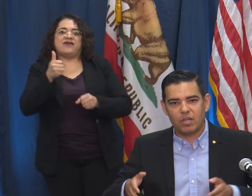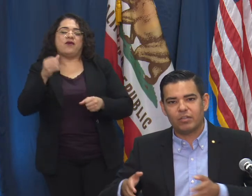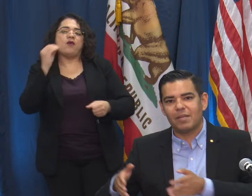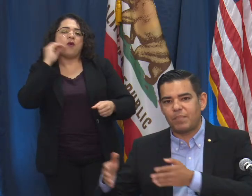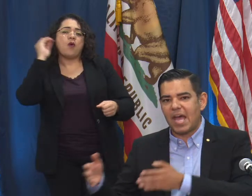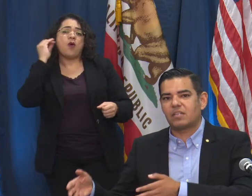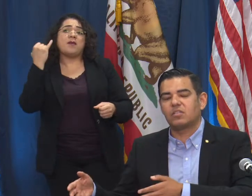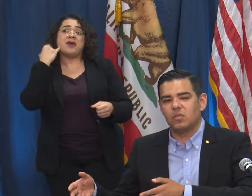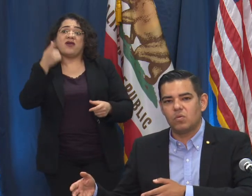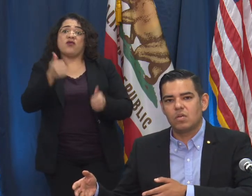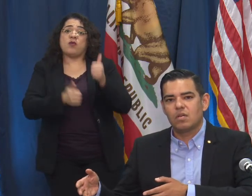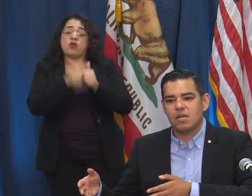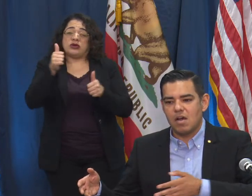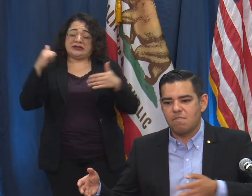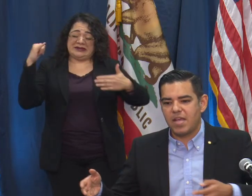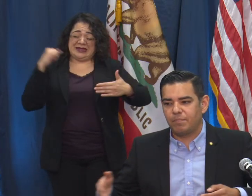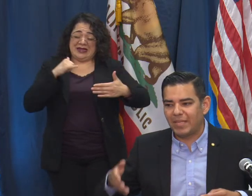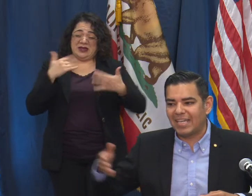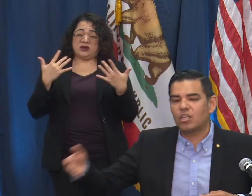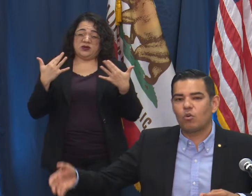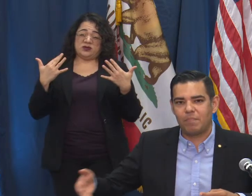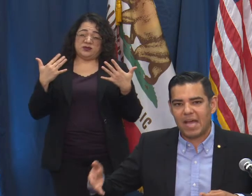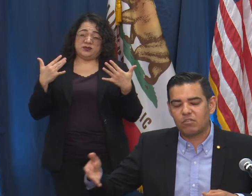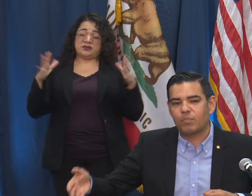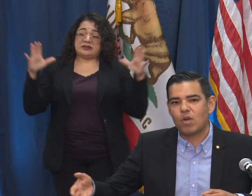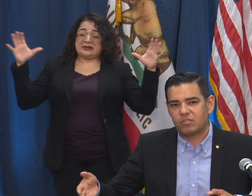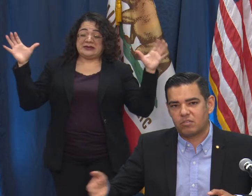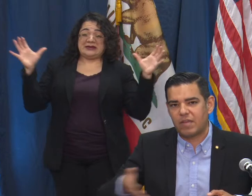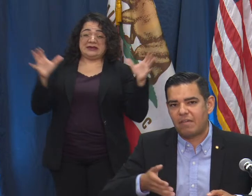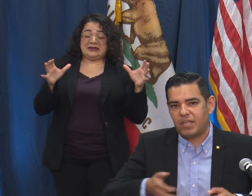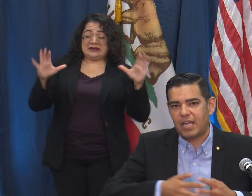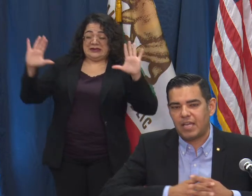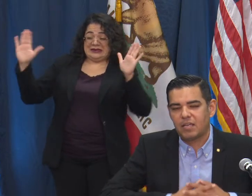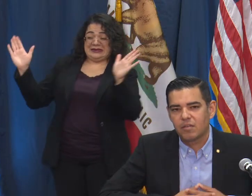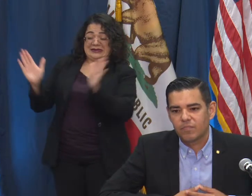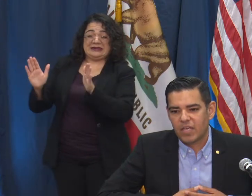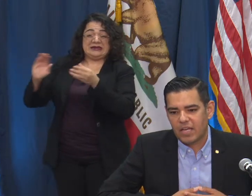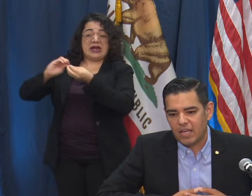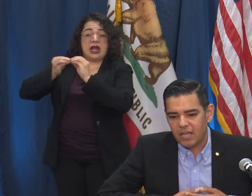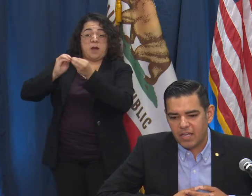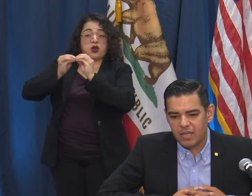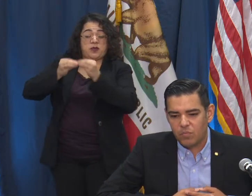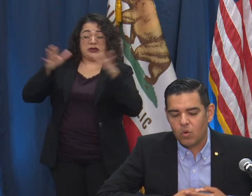can all get back to and begin going back through the process of having a more